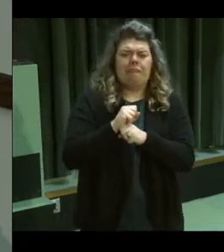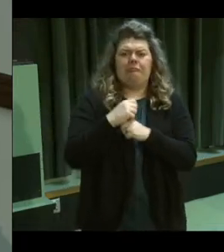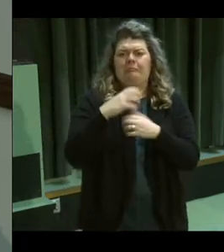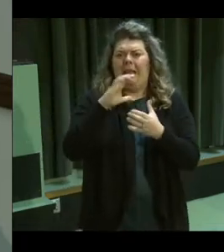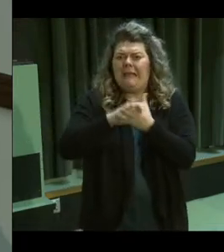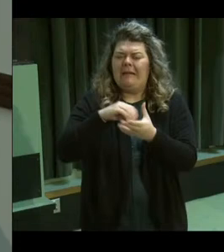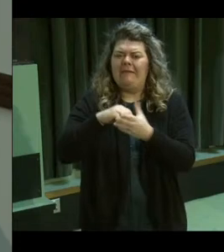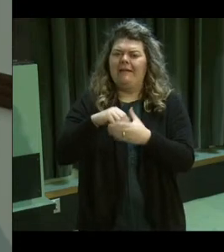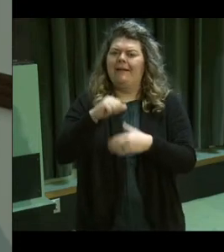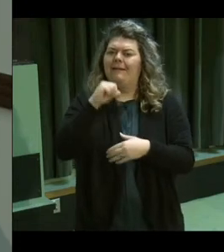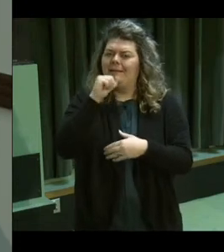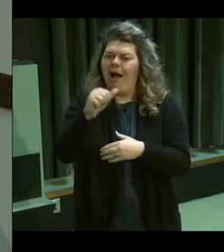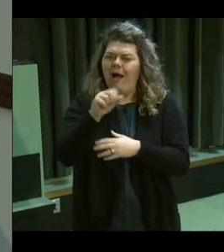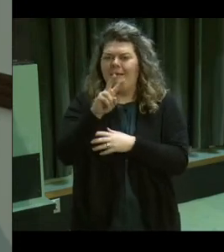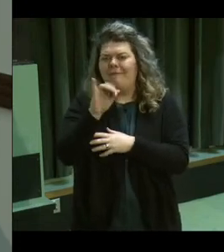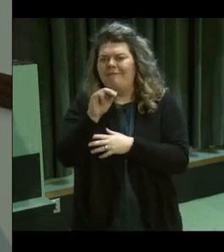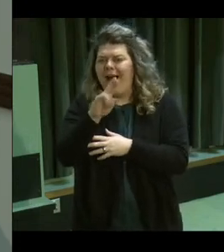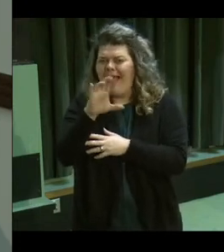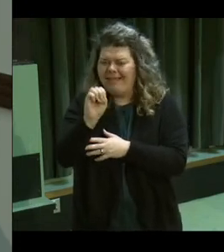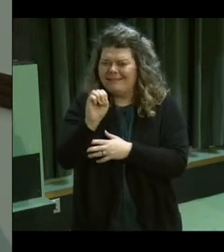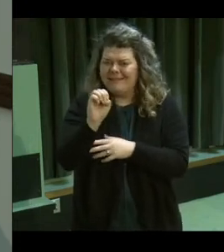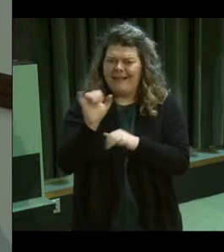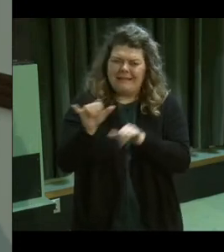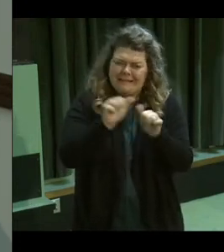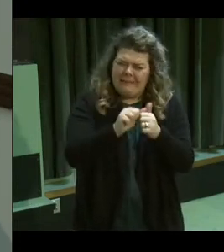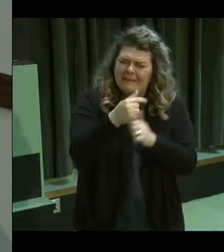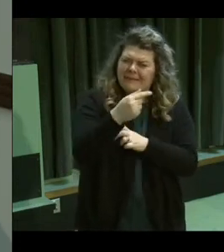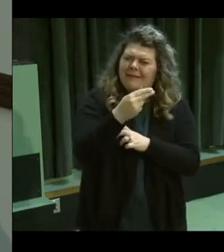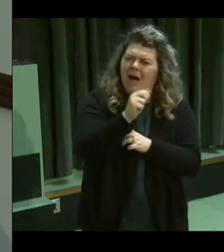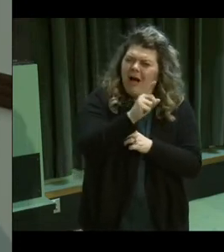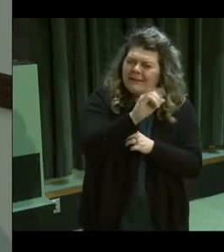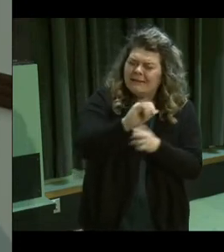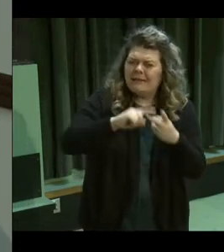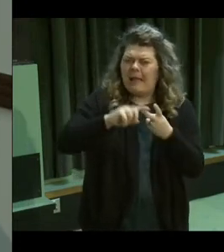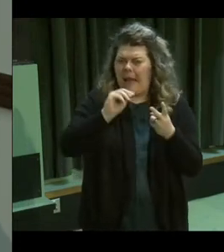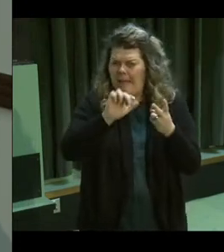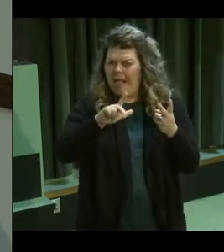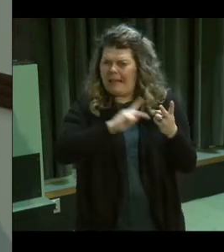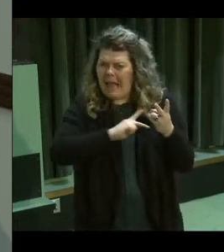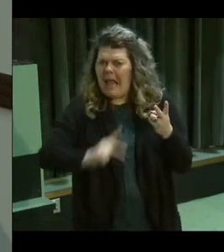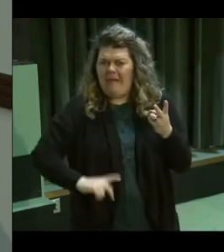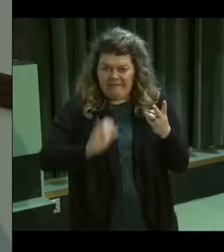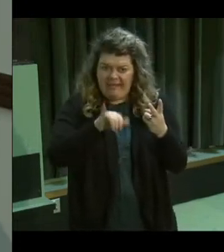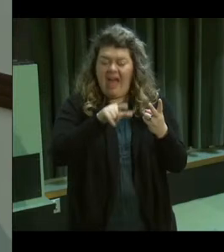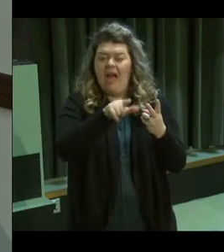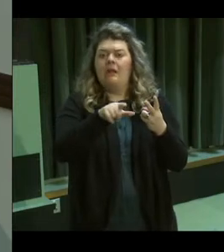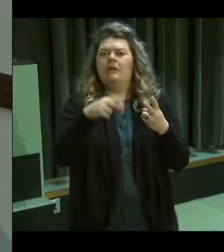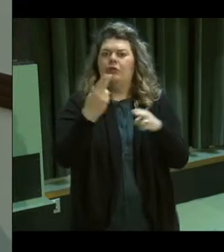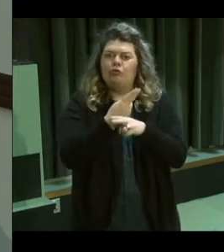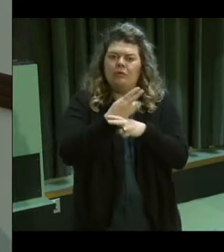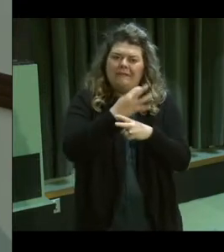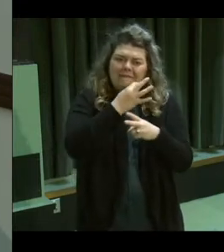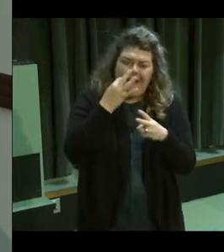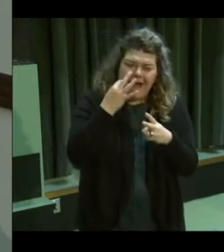nonviolence practiced by Gandhi and Doctor Martin Luther King.